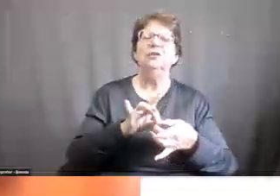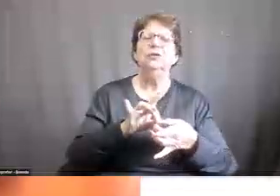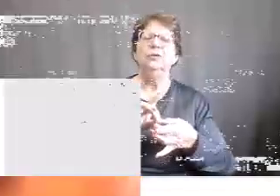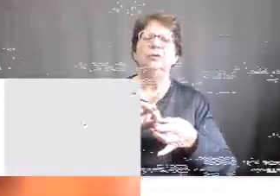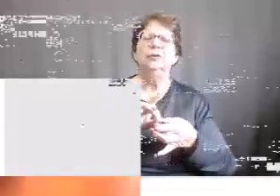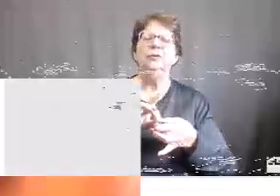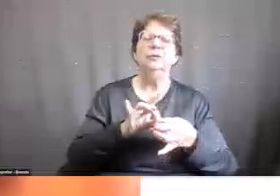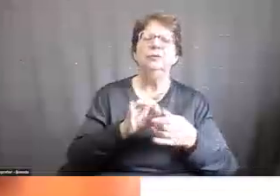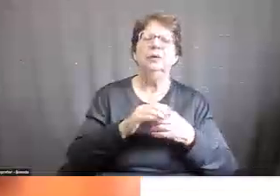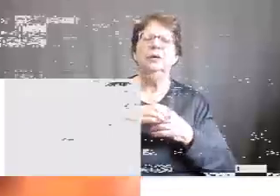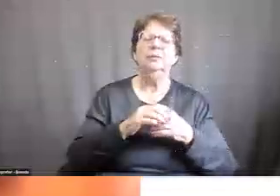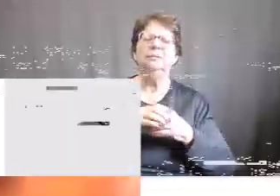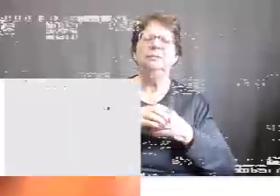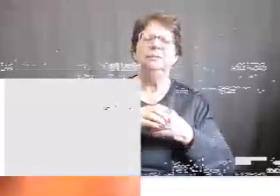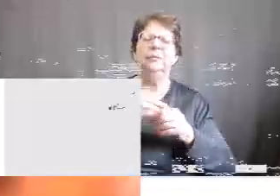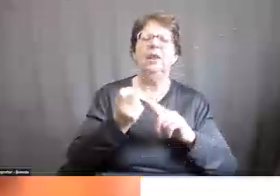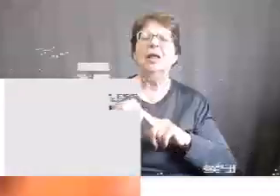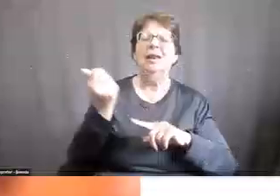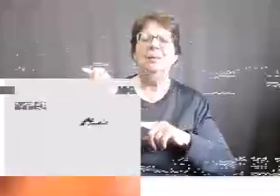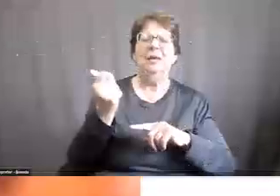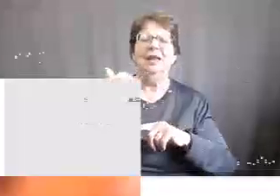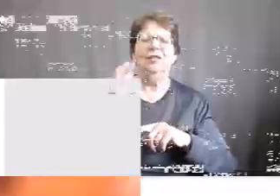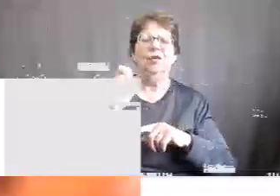Boardroom: Eliminating the crossover and the tail tracks.